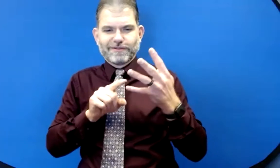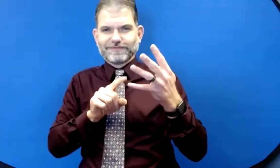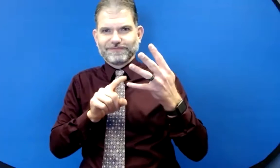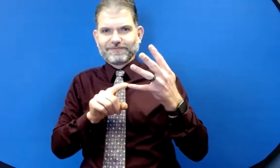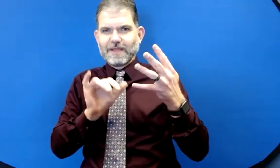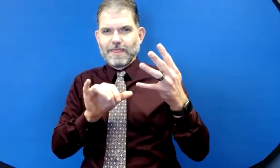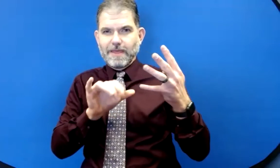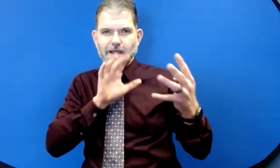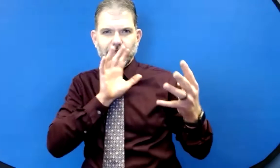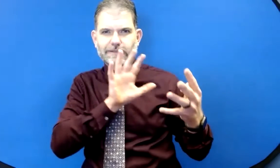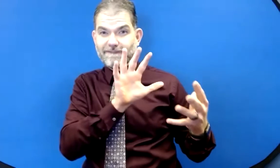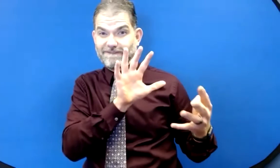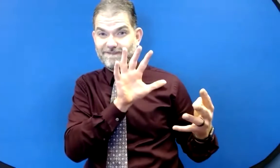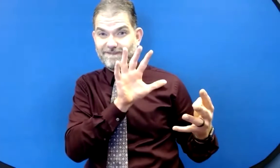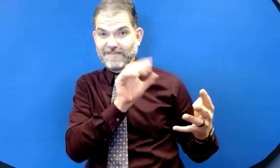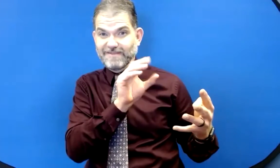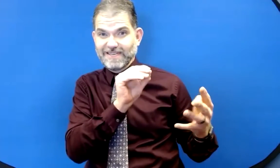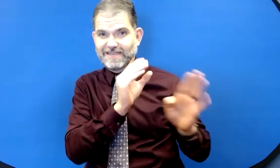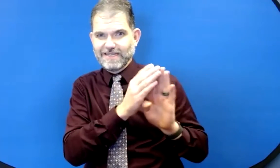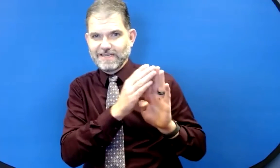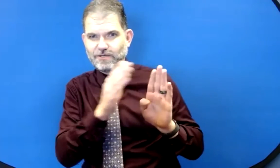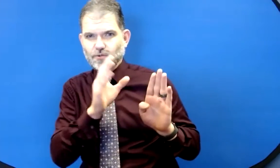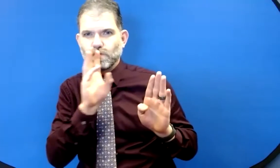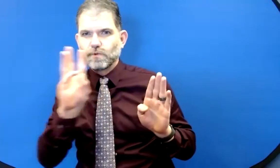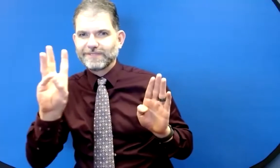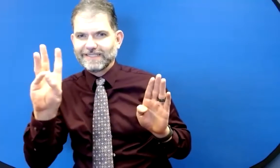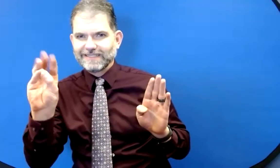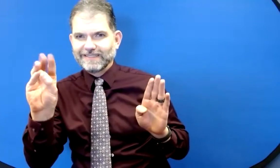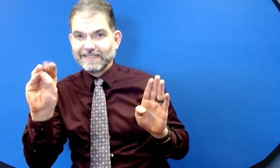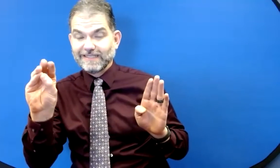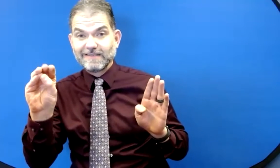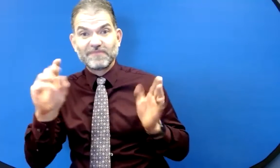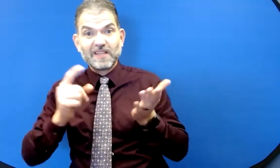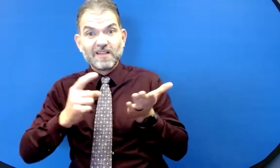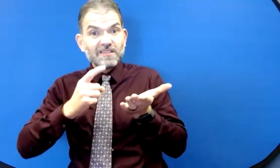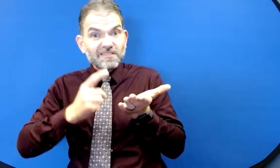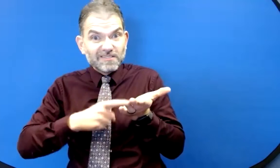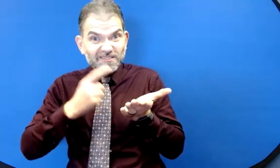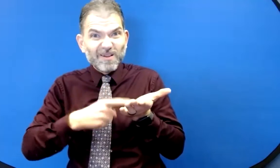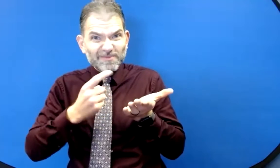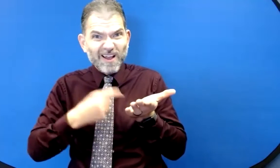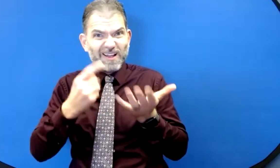ASL Interpreter: and that ASL Interpreter: has the earliest onset ASL Interpreter: between the ages of 50 and 60.